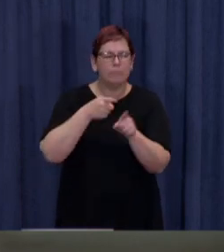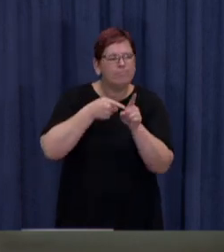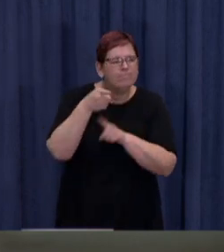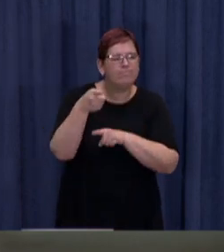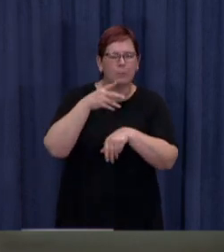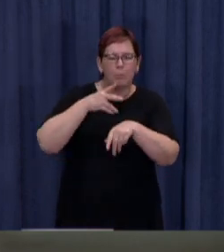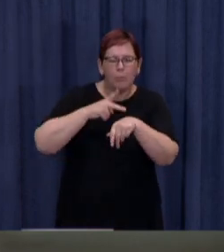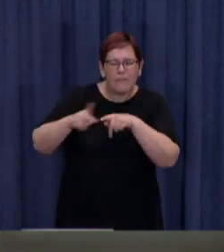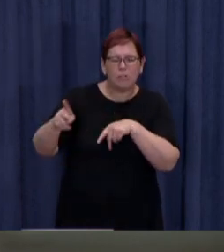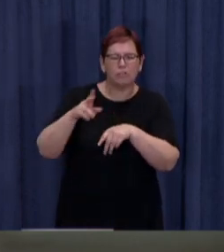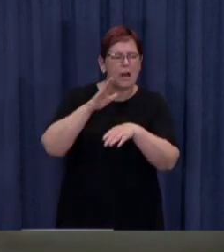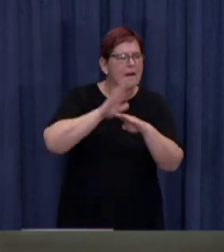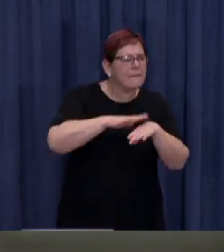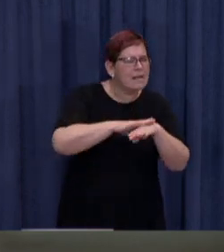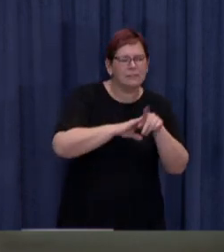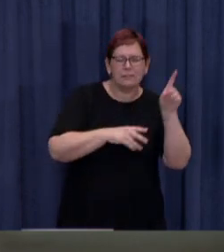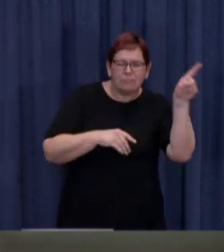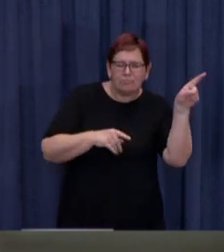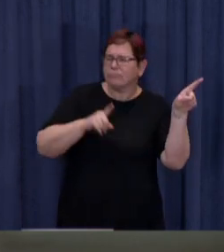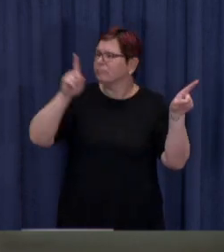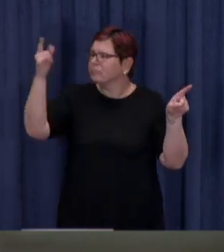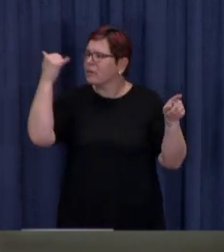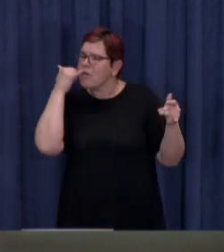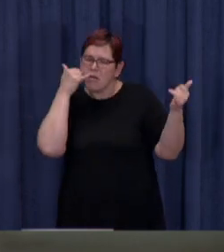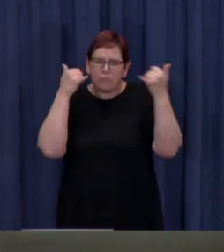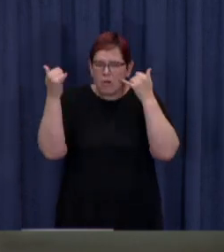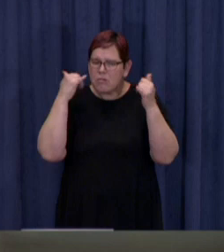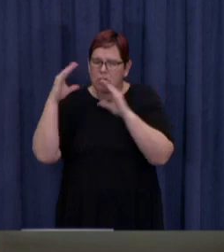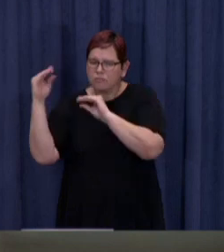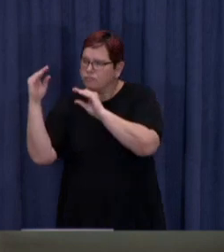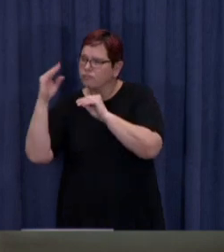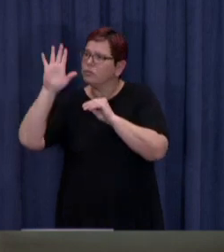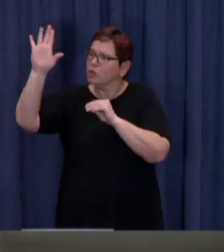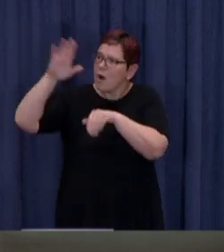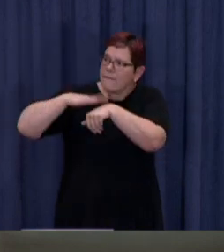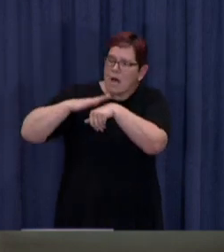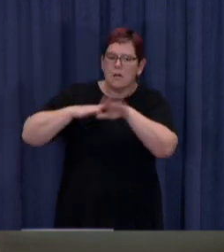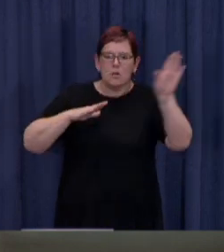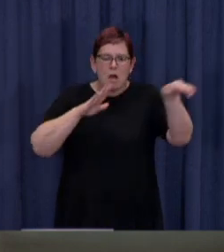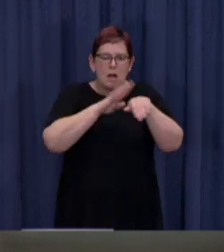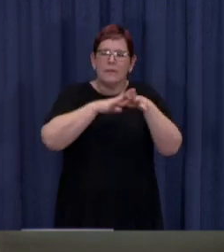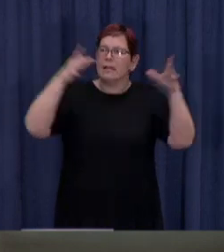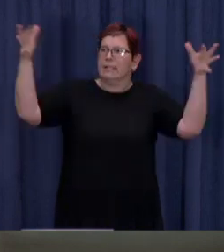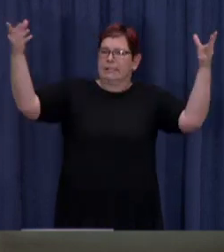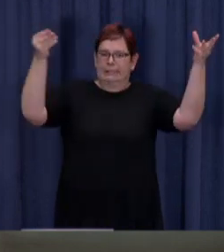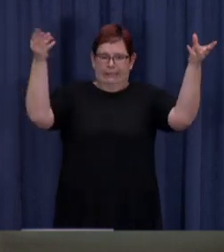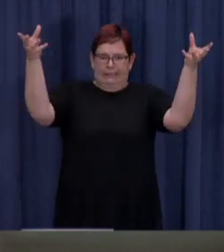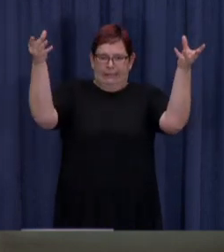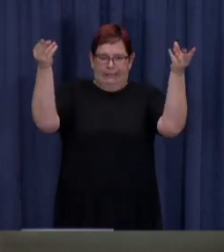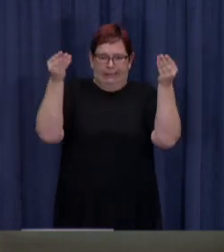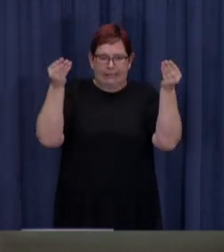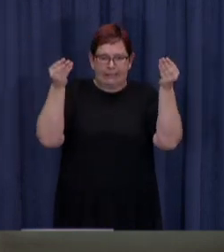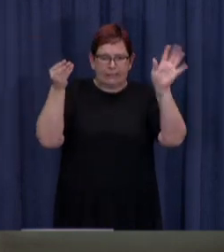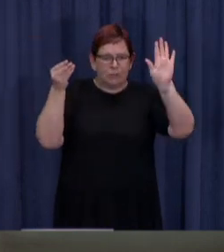99.999% of the time take your advice because they're the ones we hire and put in place to provide that expert advice and that is exactly what I've done today